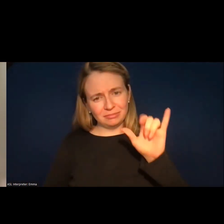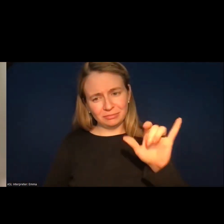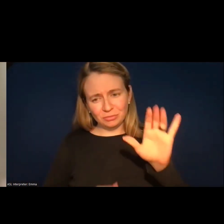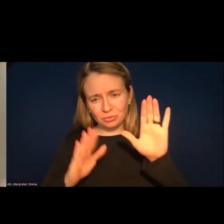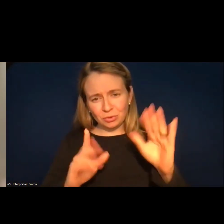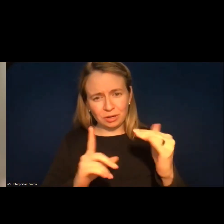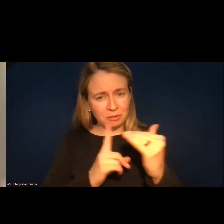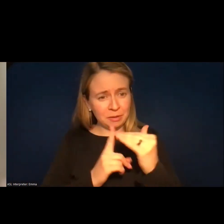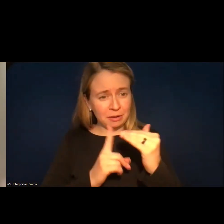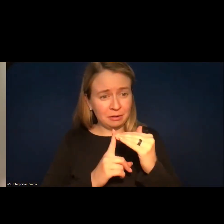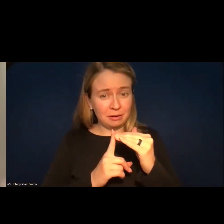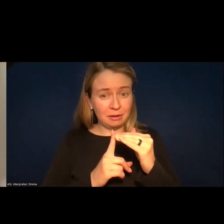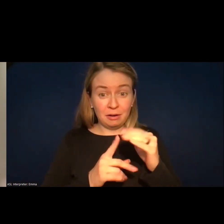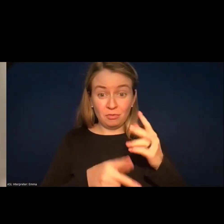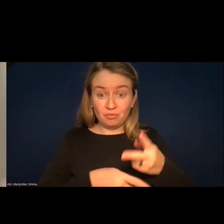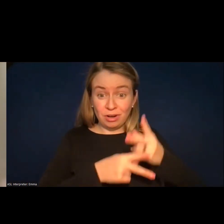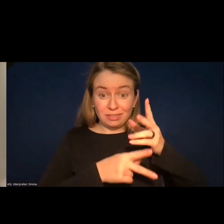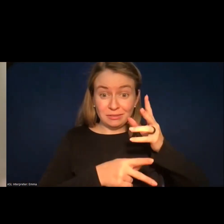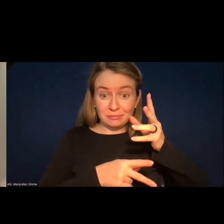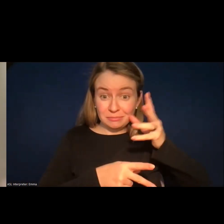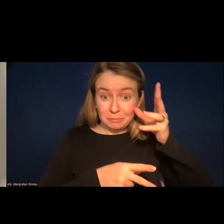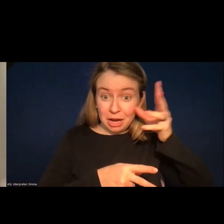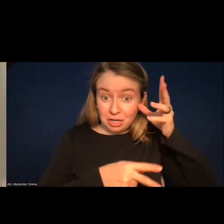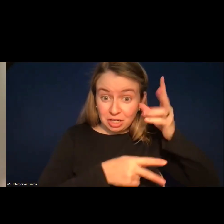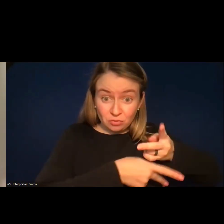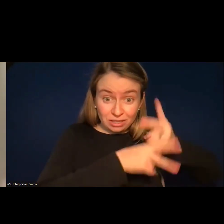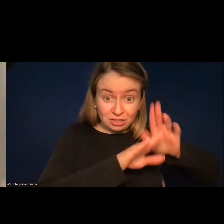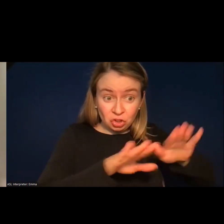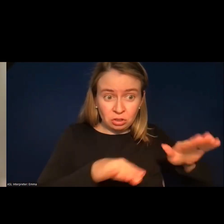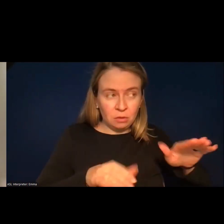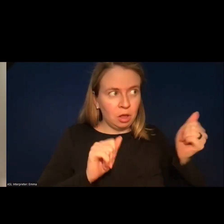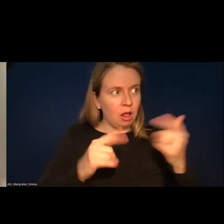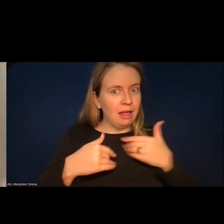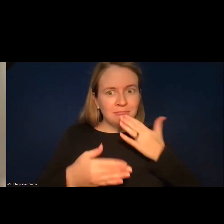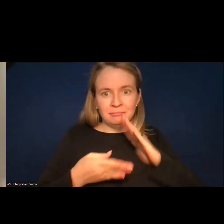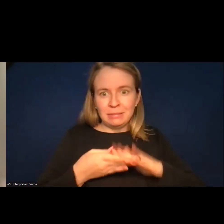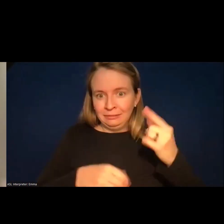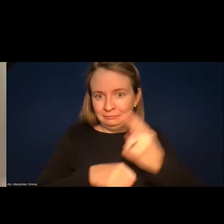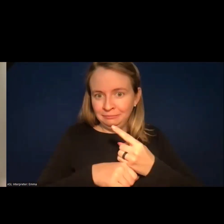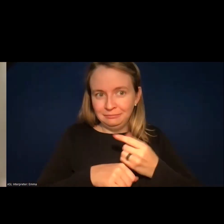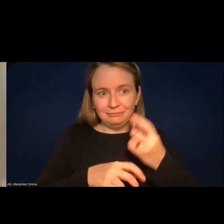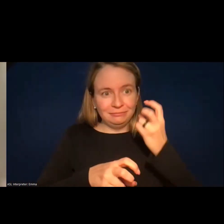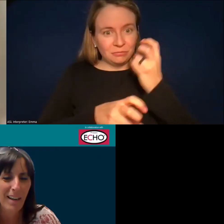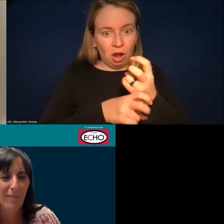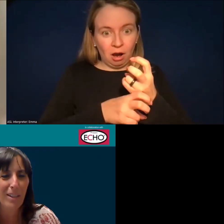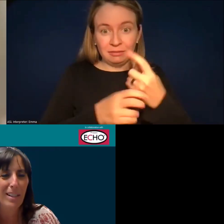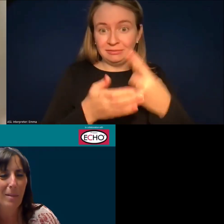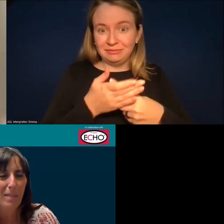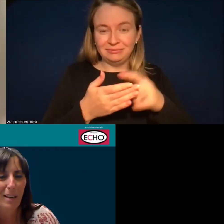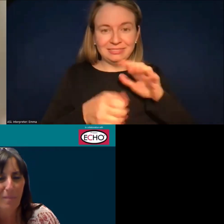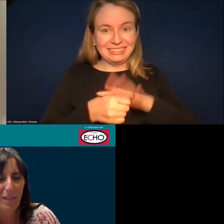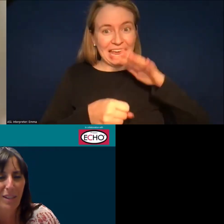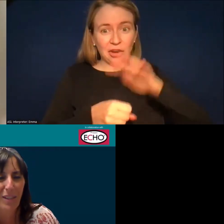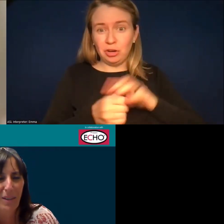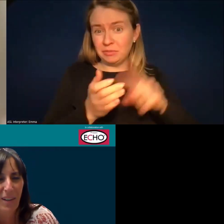Parenting is hard. Life is hard. We all have bad days talking about a two. Tantrum. I want to have one sometimes. So,